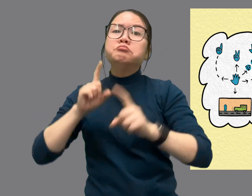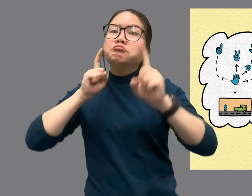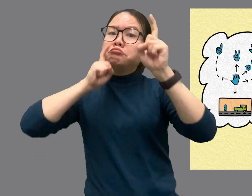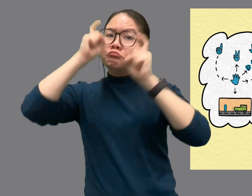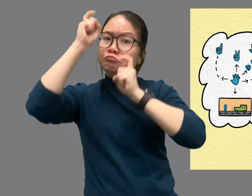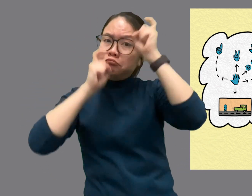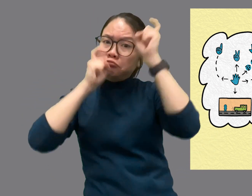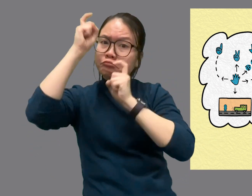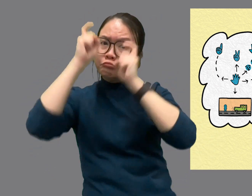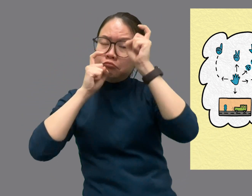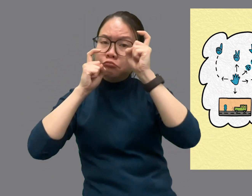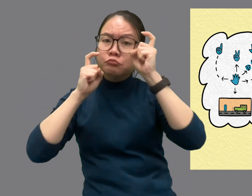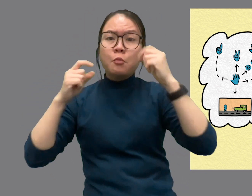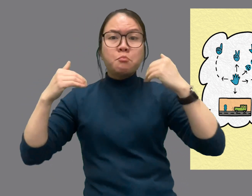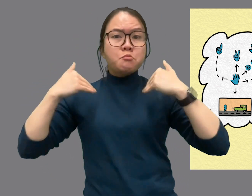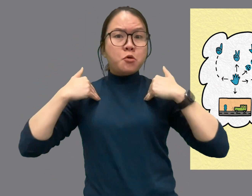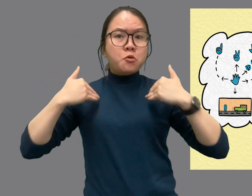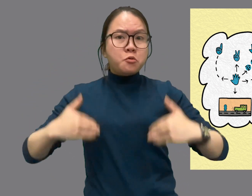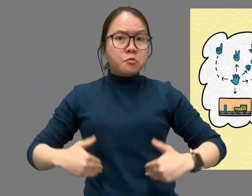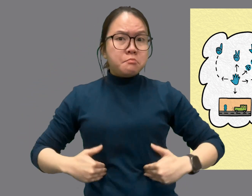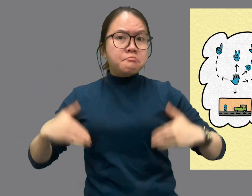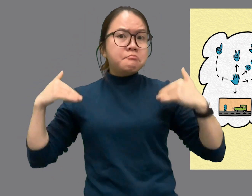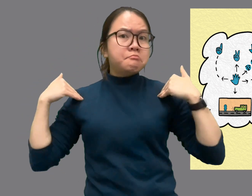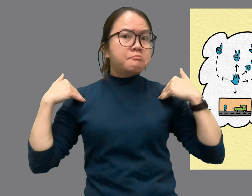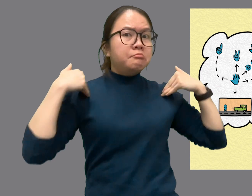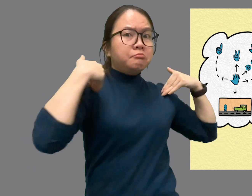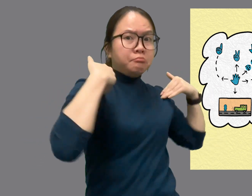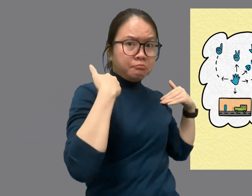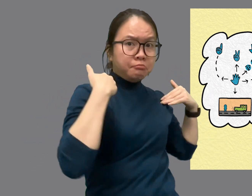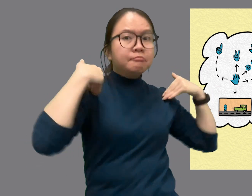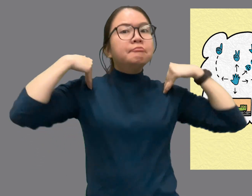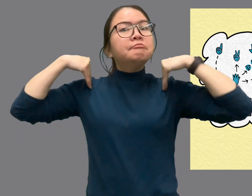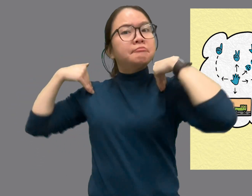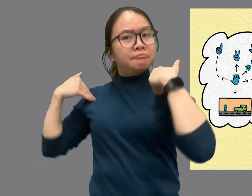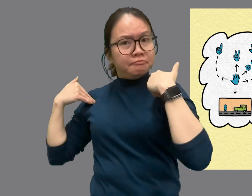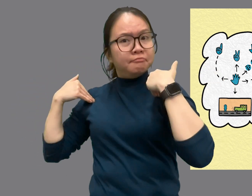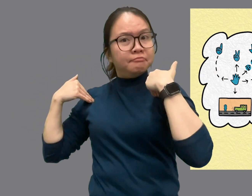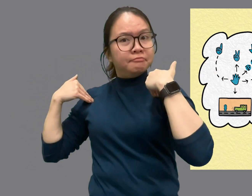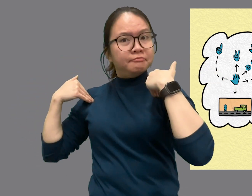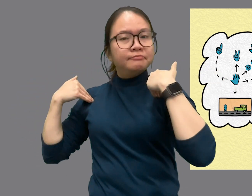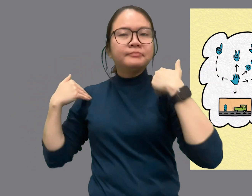and others the use of a deaf signer instead of a hearing sign language interpreter is critical.